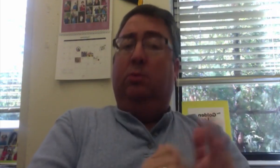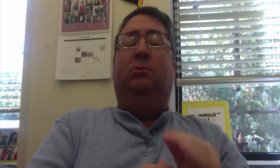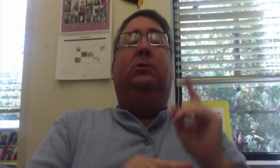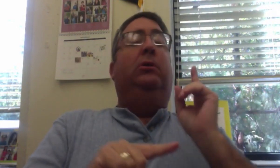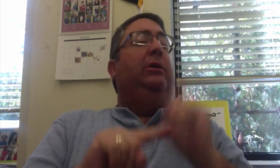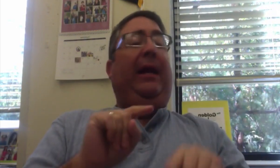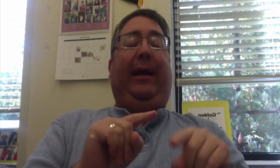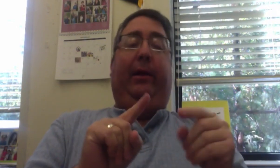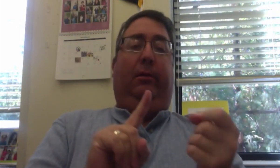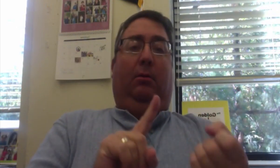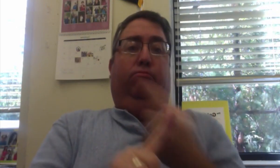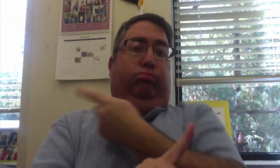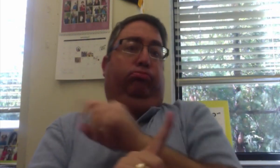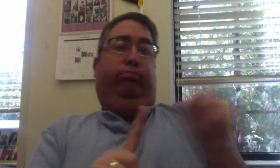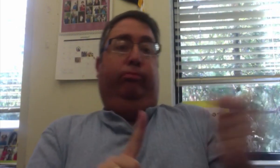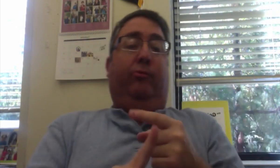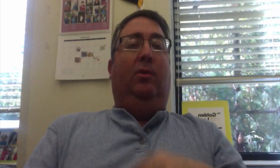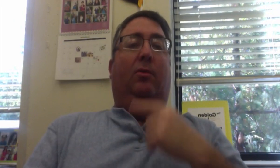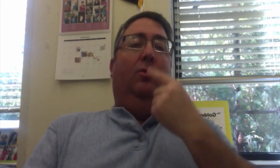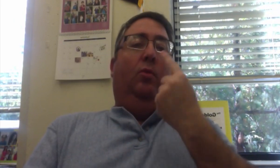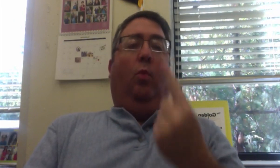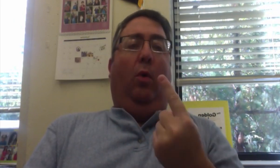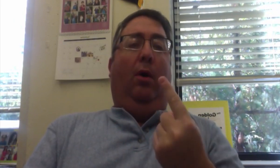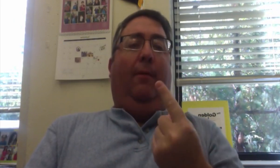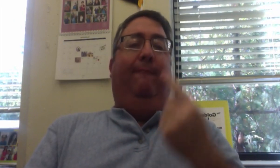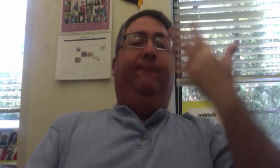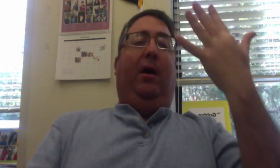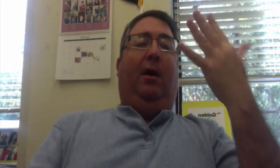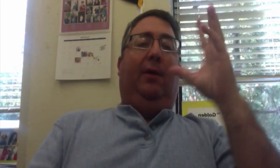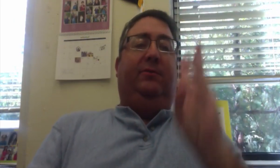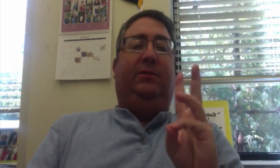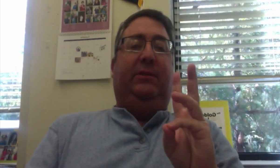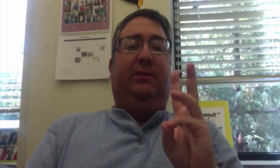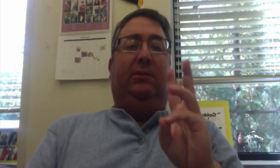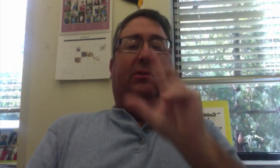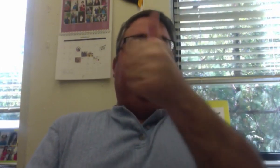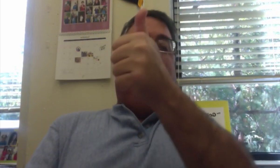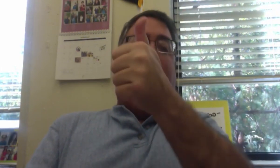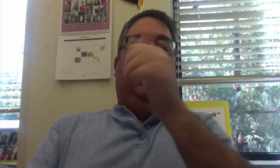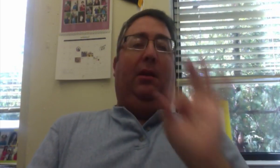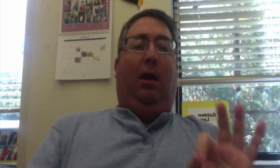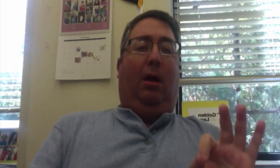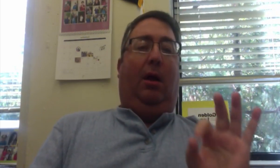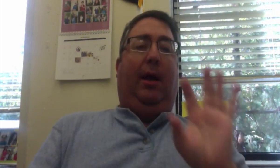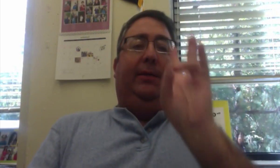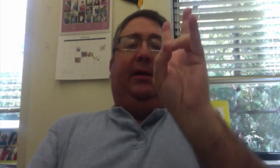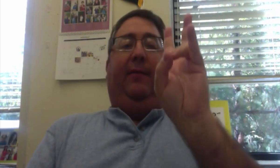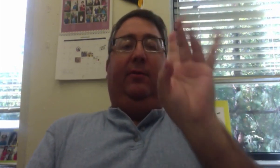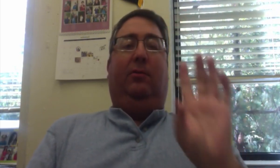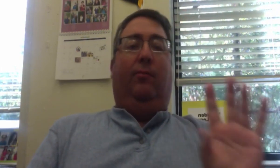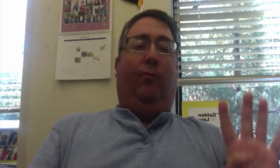You can't go out of order, doing 1, 5, 10, 6, 9, 4, 2